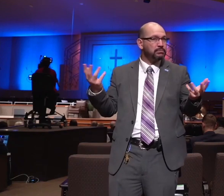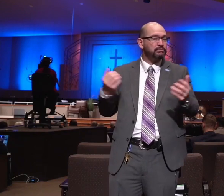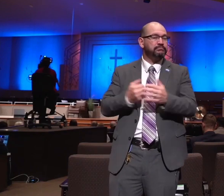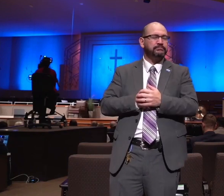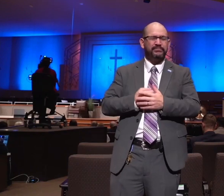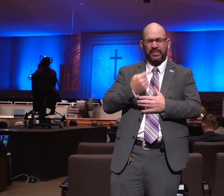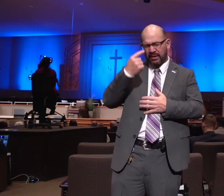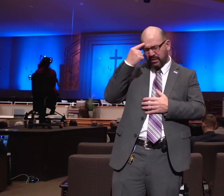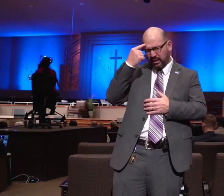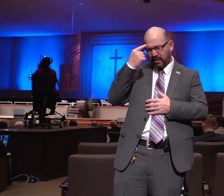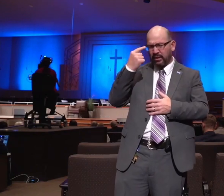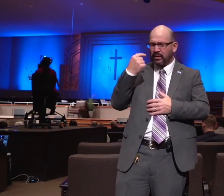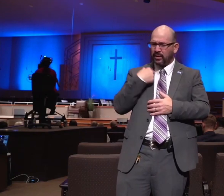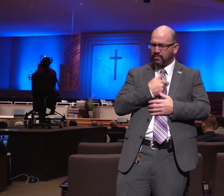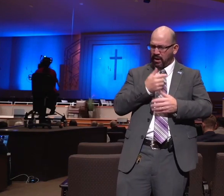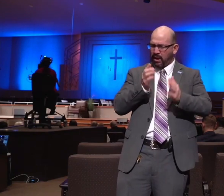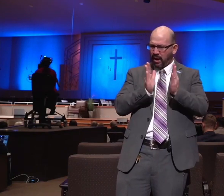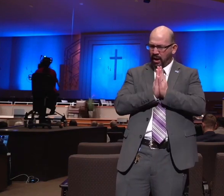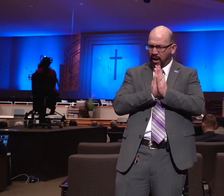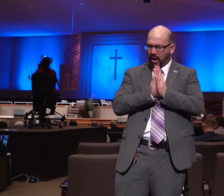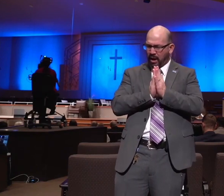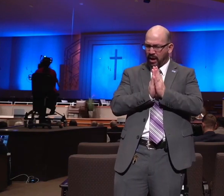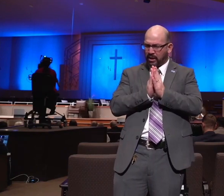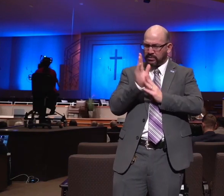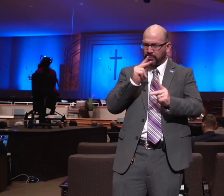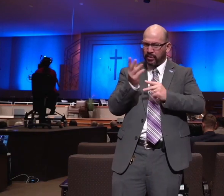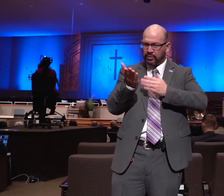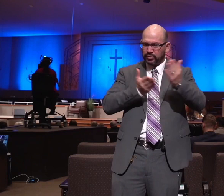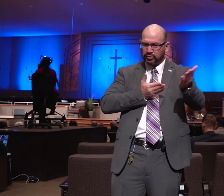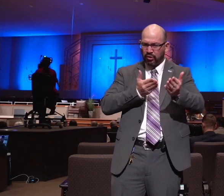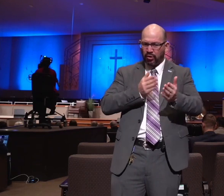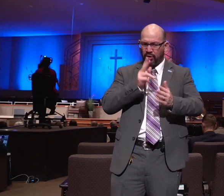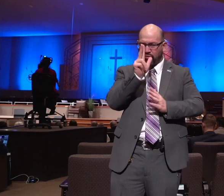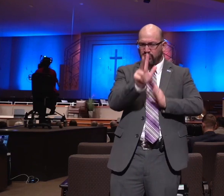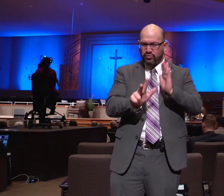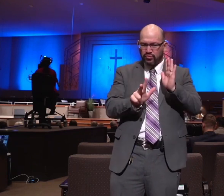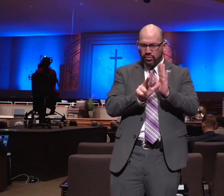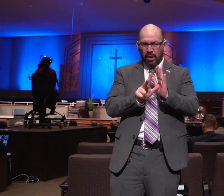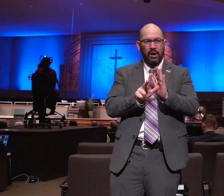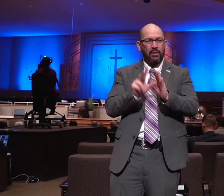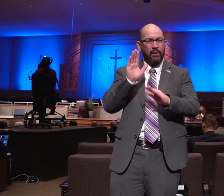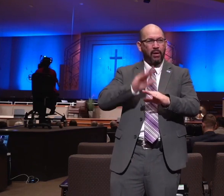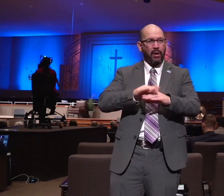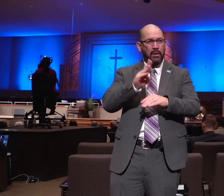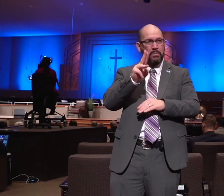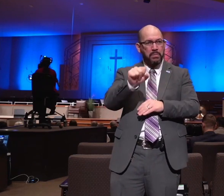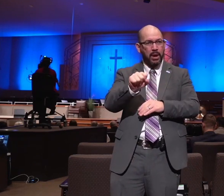think three hours on a bus route